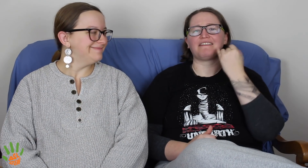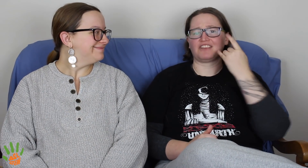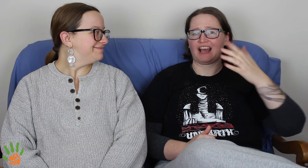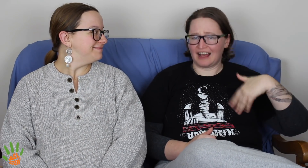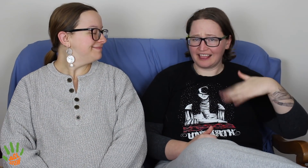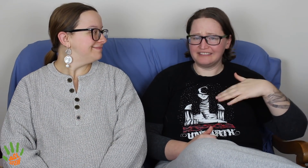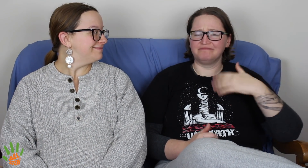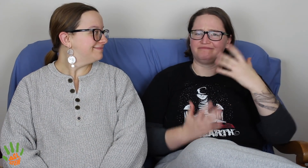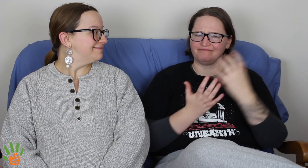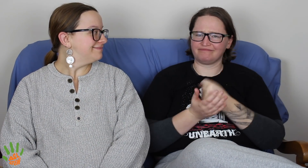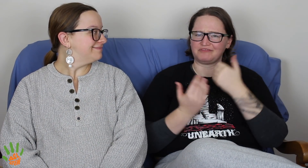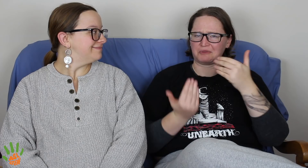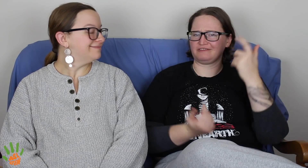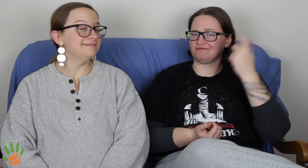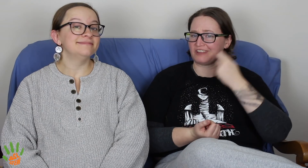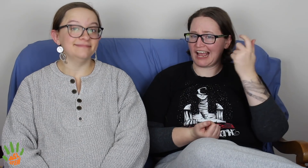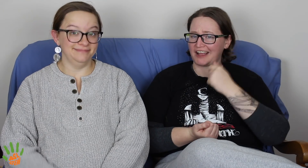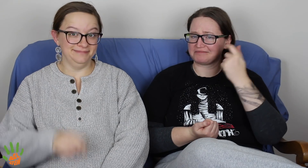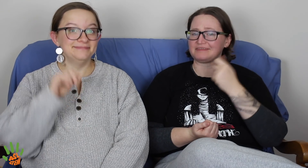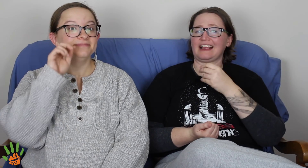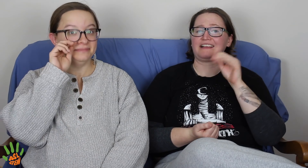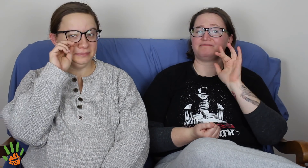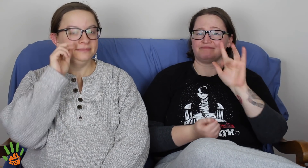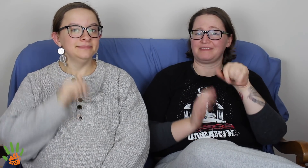Remember, if you haven't, go ahead and subscribe.